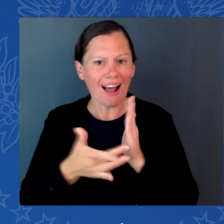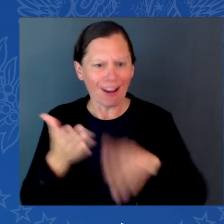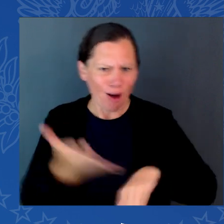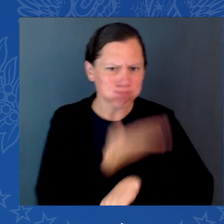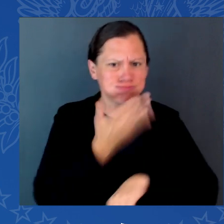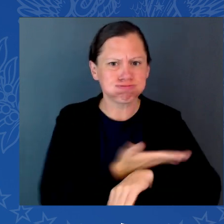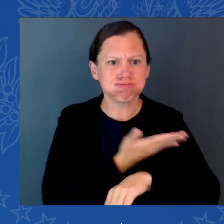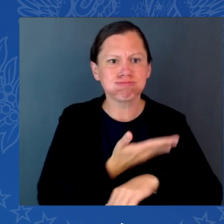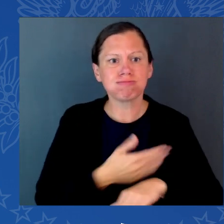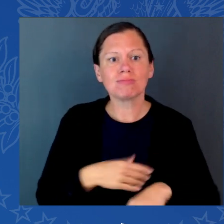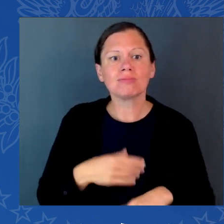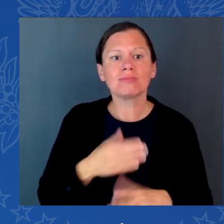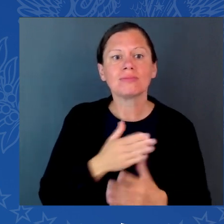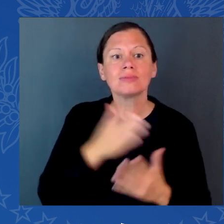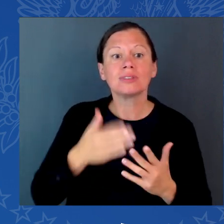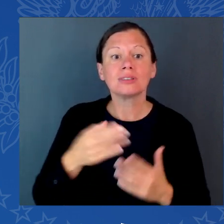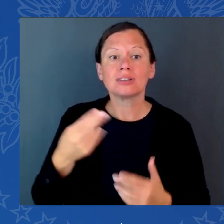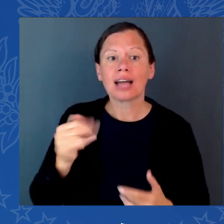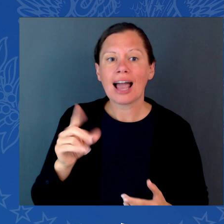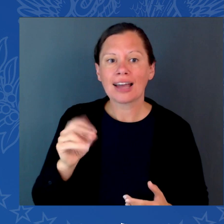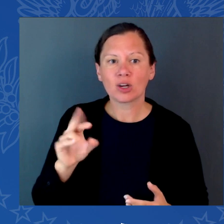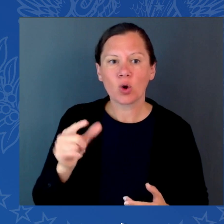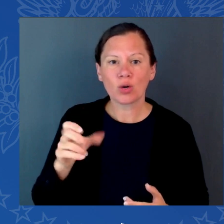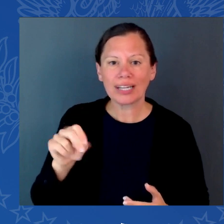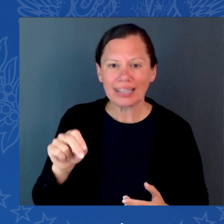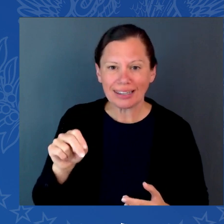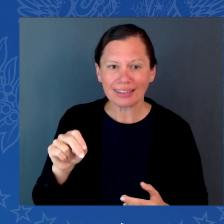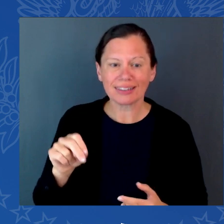and we channel all the possible common developments.